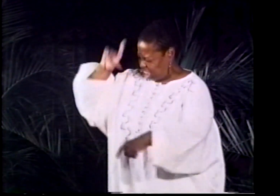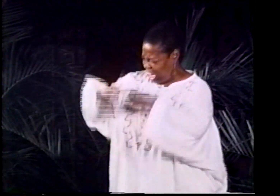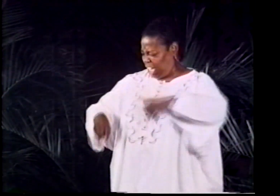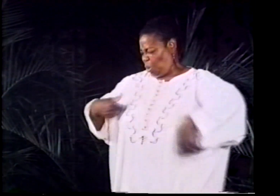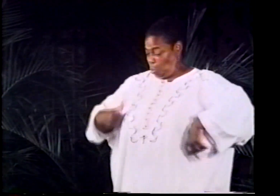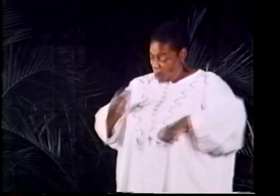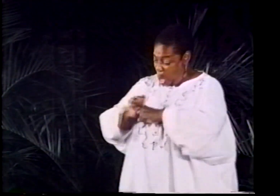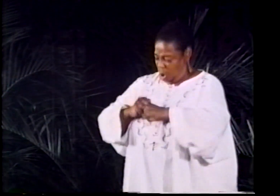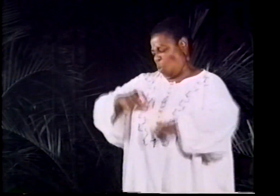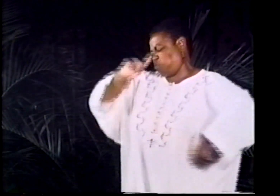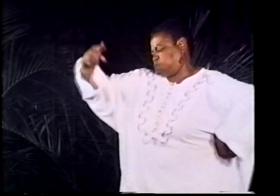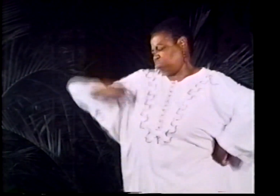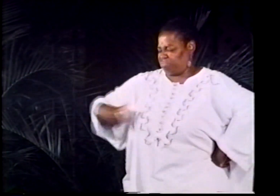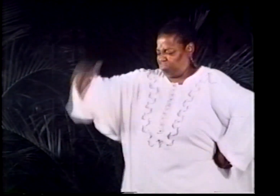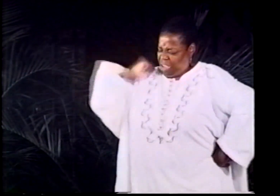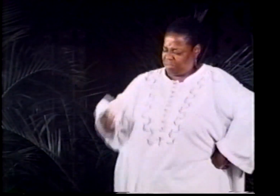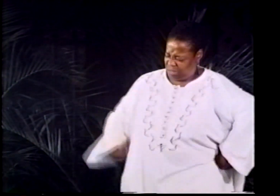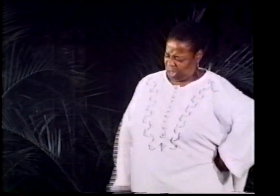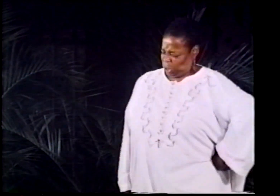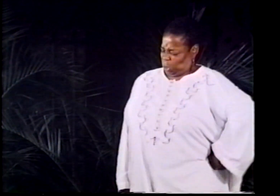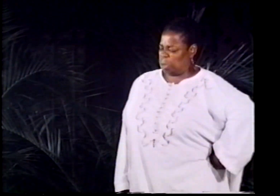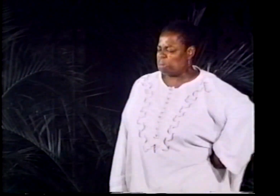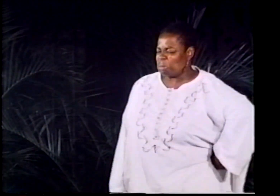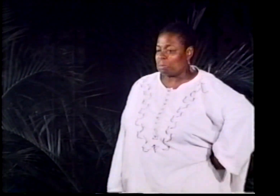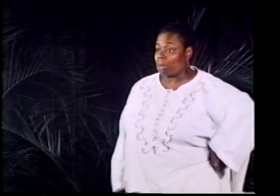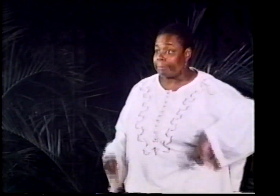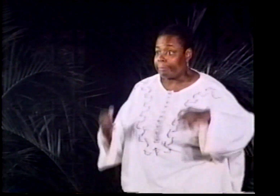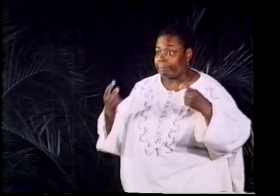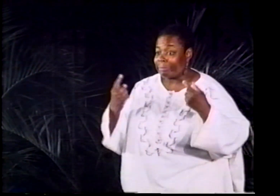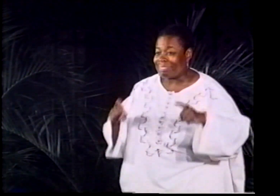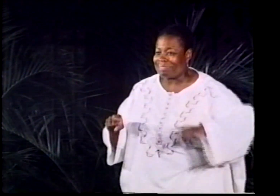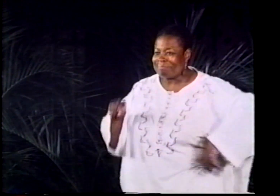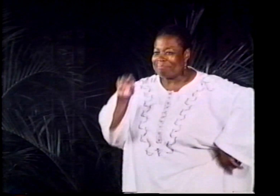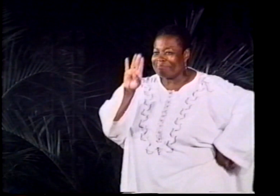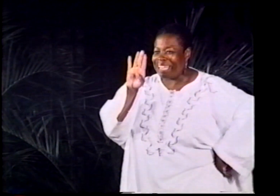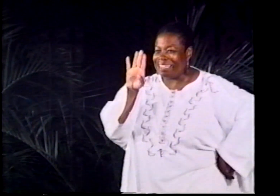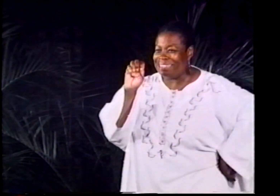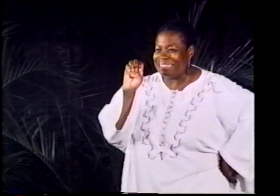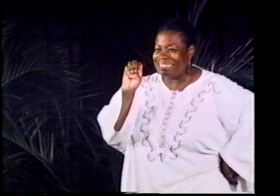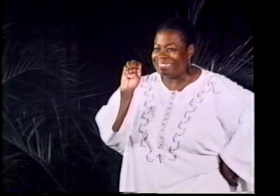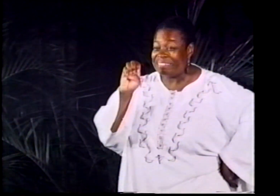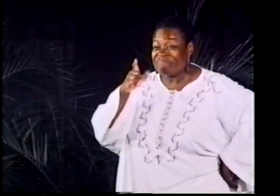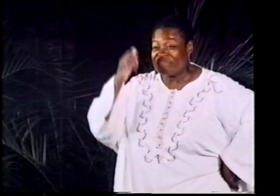He said, “I can’t, I can’t, no way can I move this thing.”